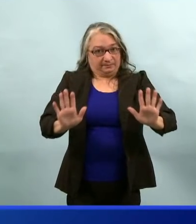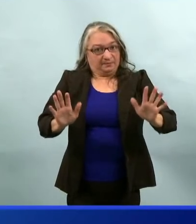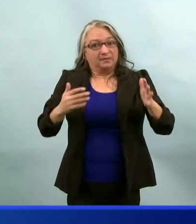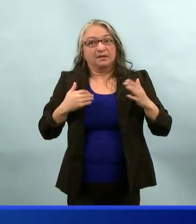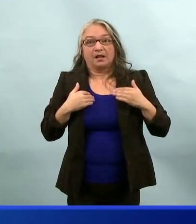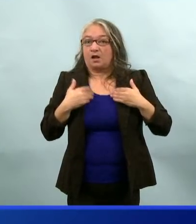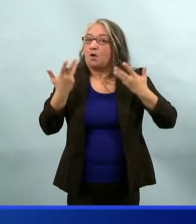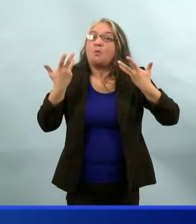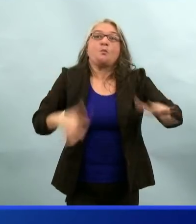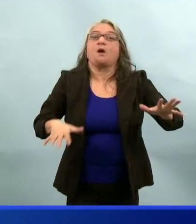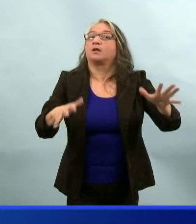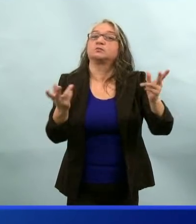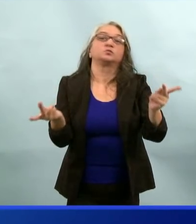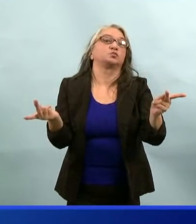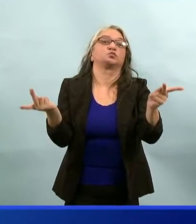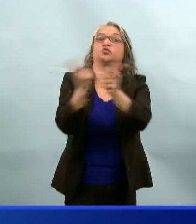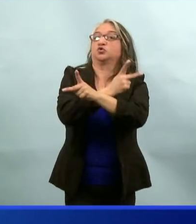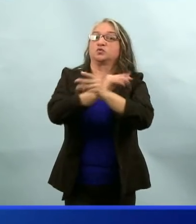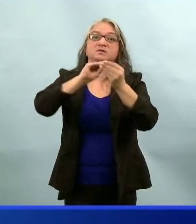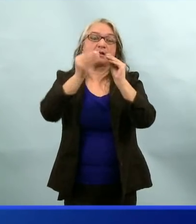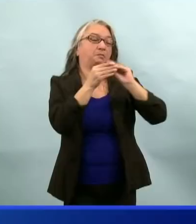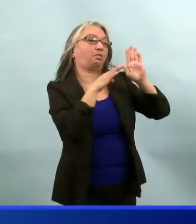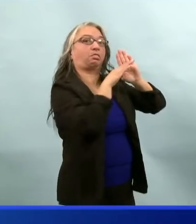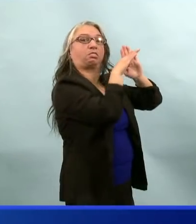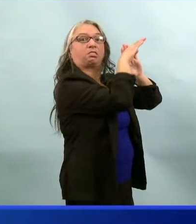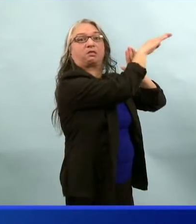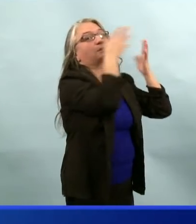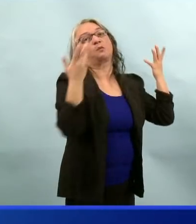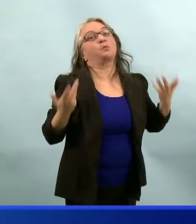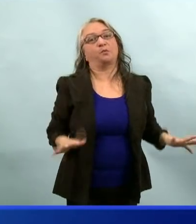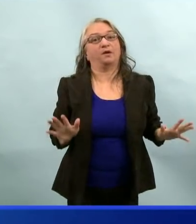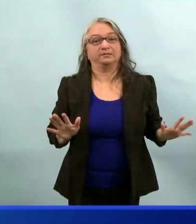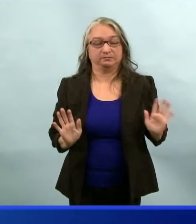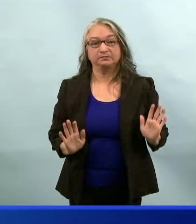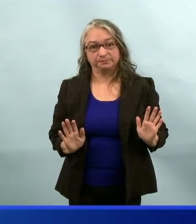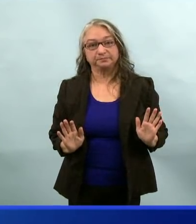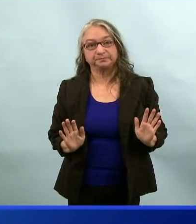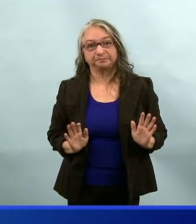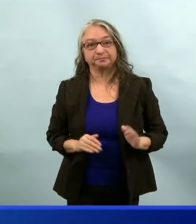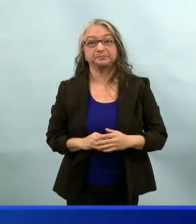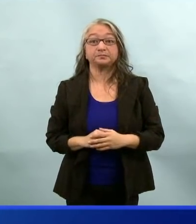and although these briefings have been primarily focused the last several weeks on progress we